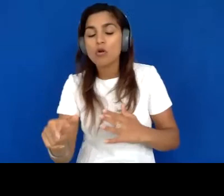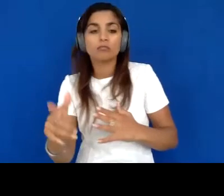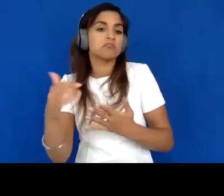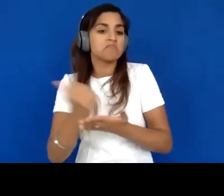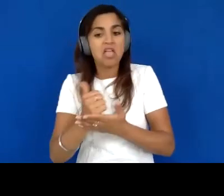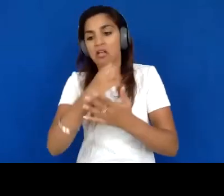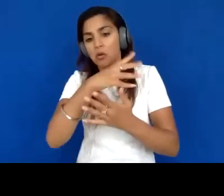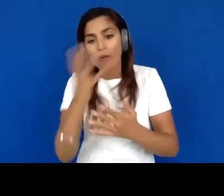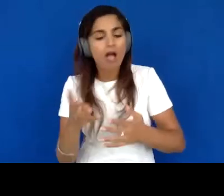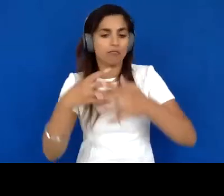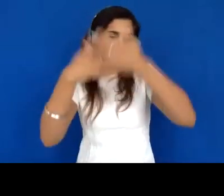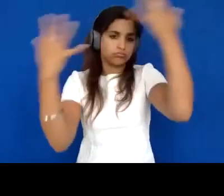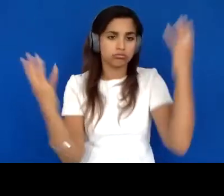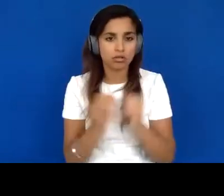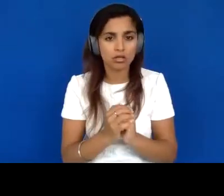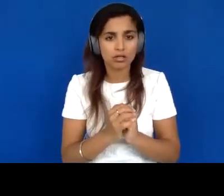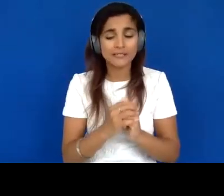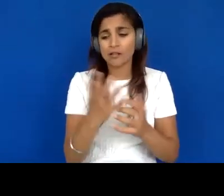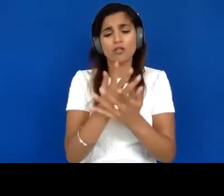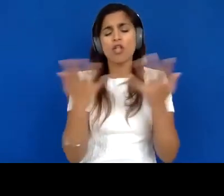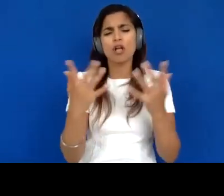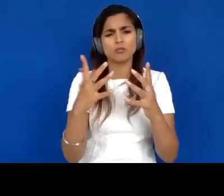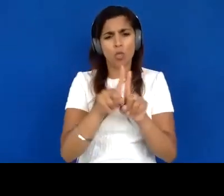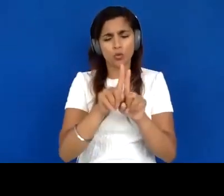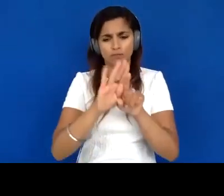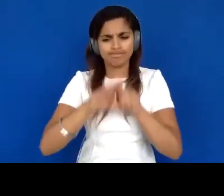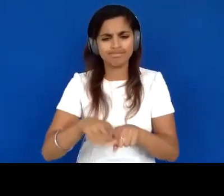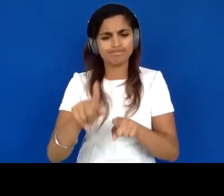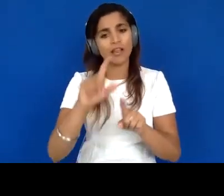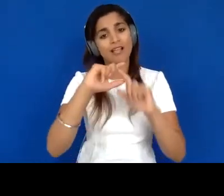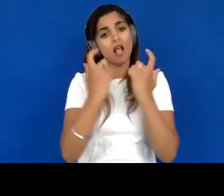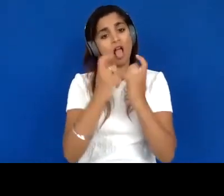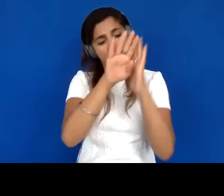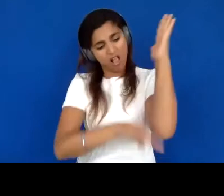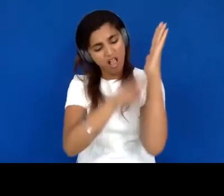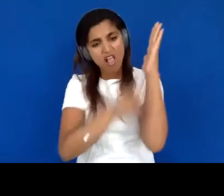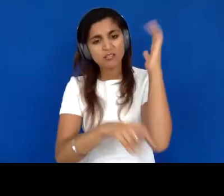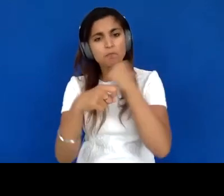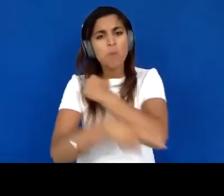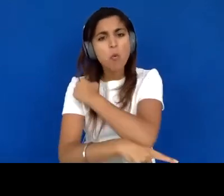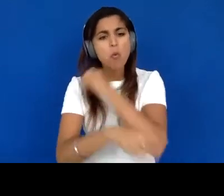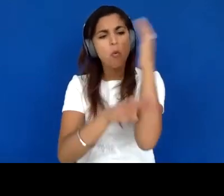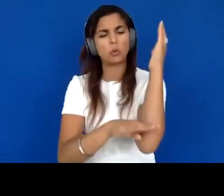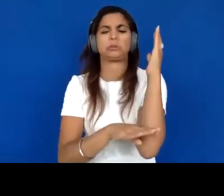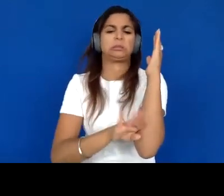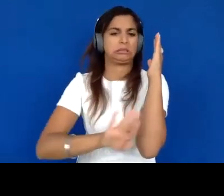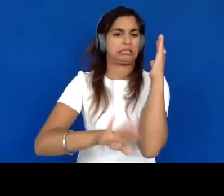suppressed issue of class and geography in the disability sport and in particular those sports and classifications that require access to